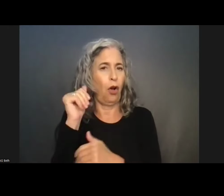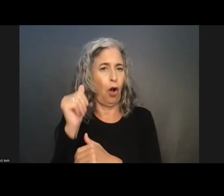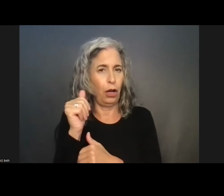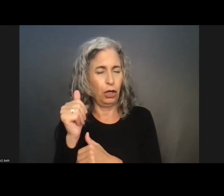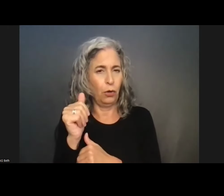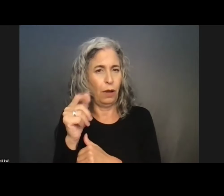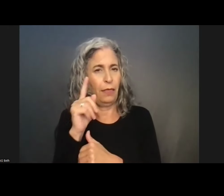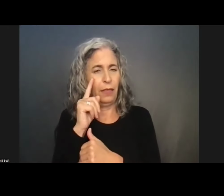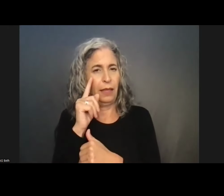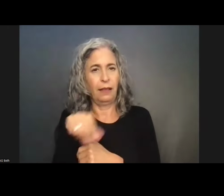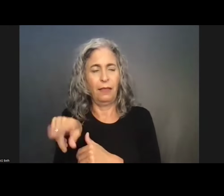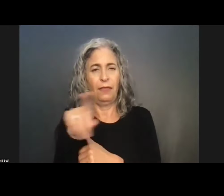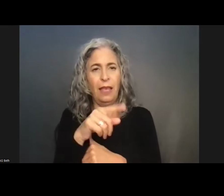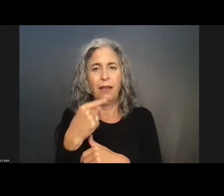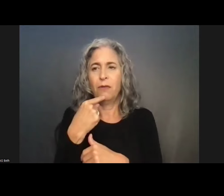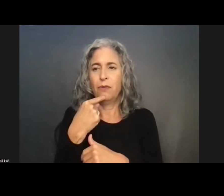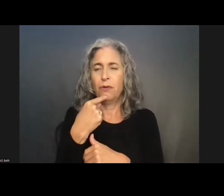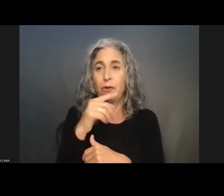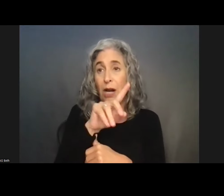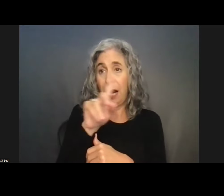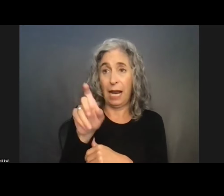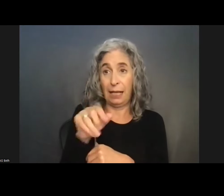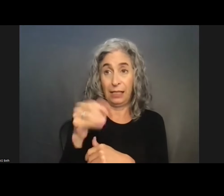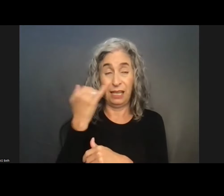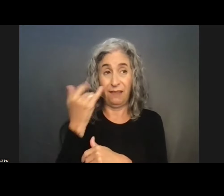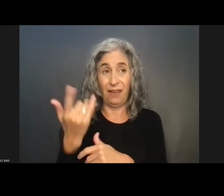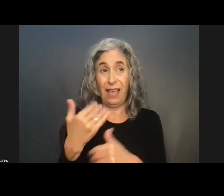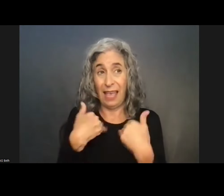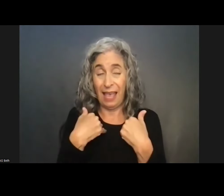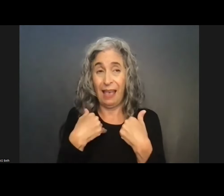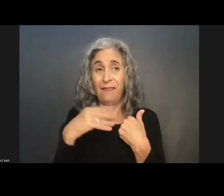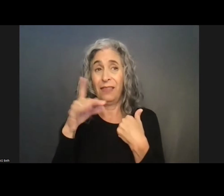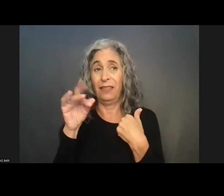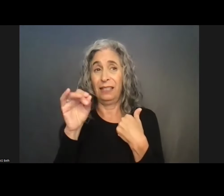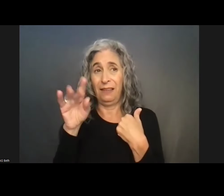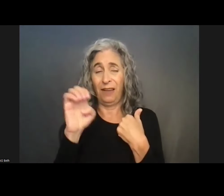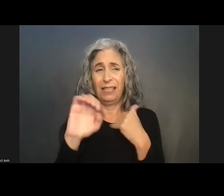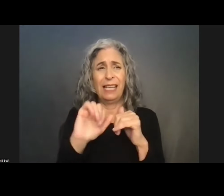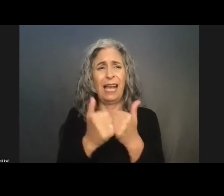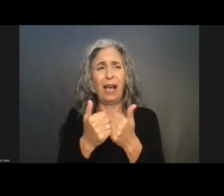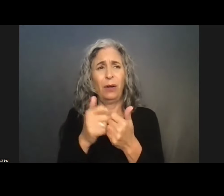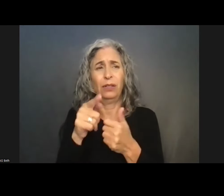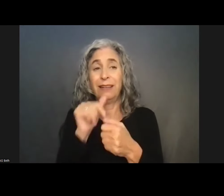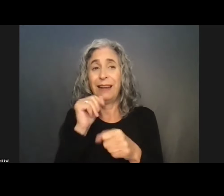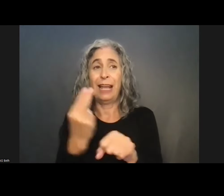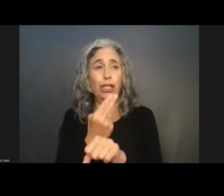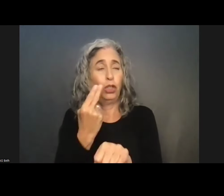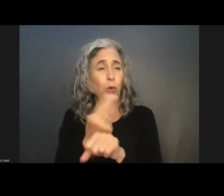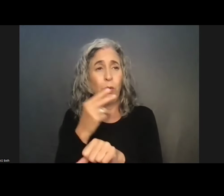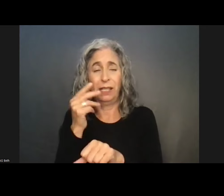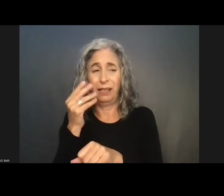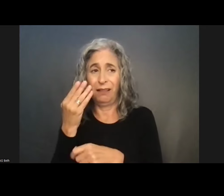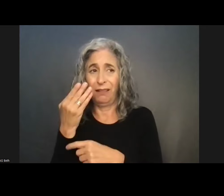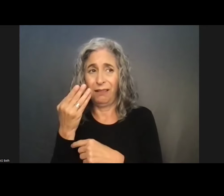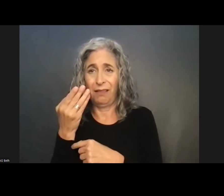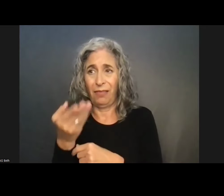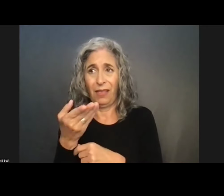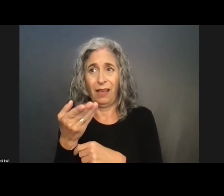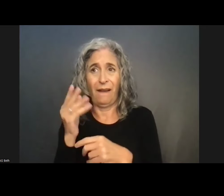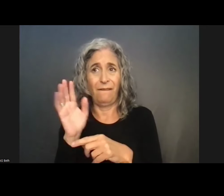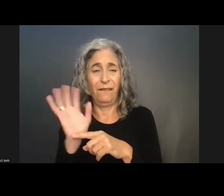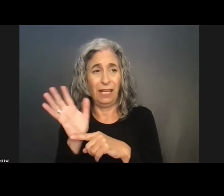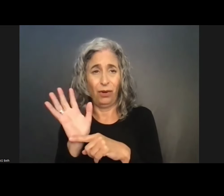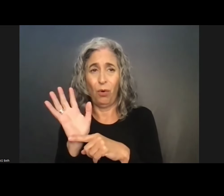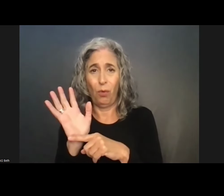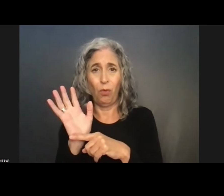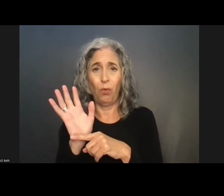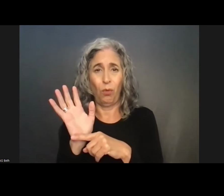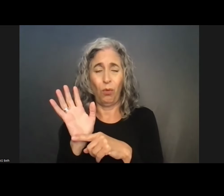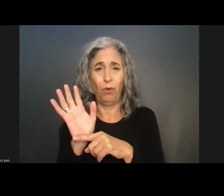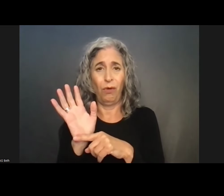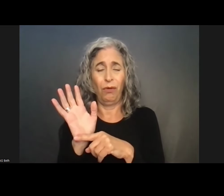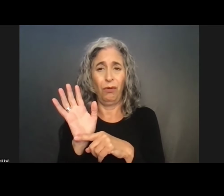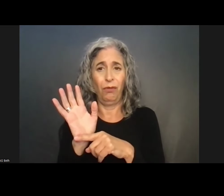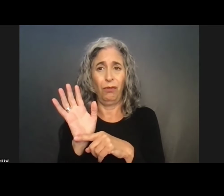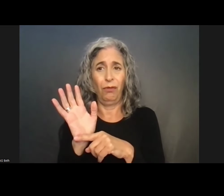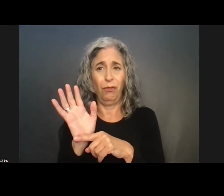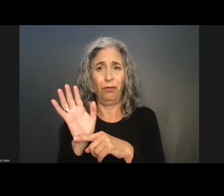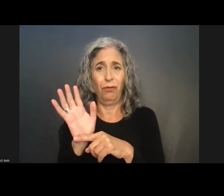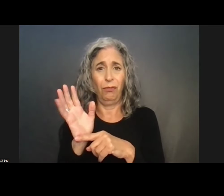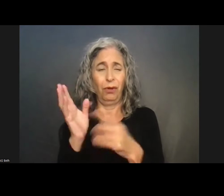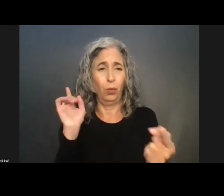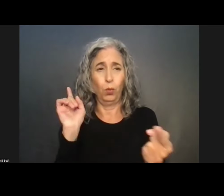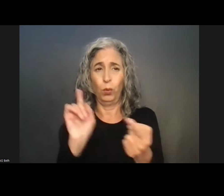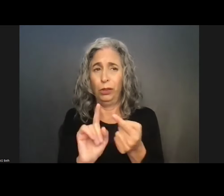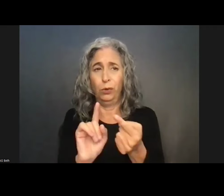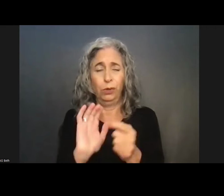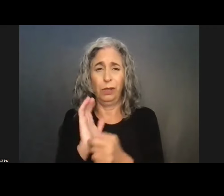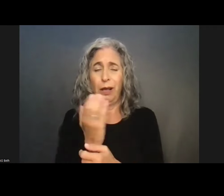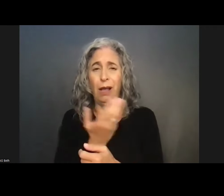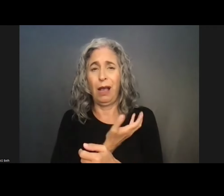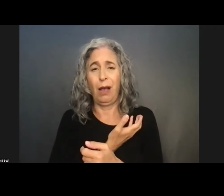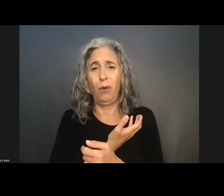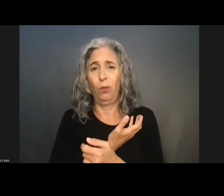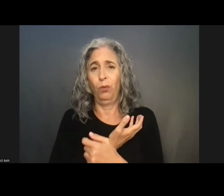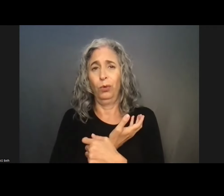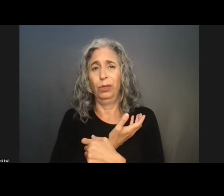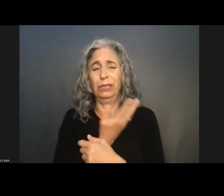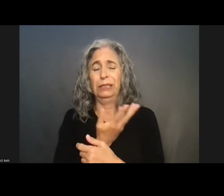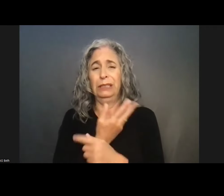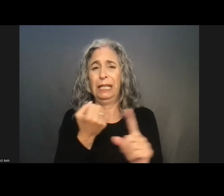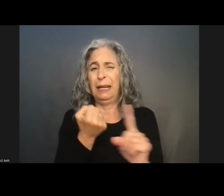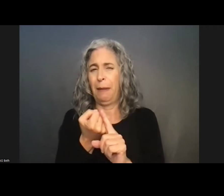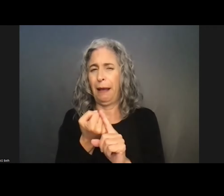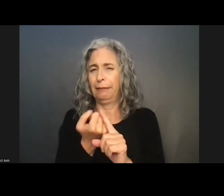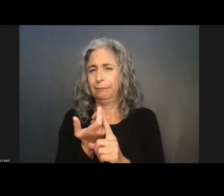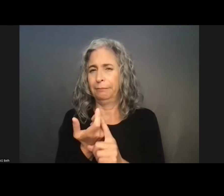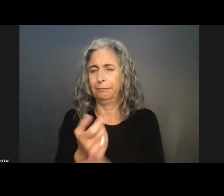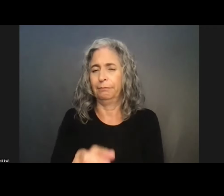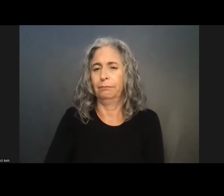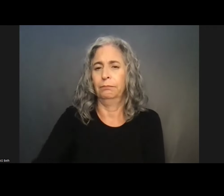they were saying if I already have the device, how does not using video reduce our impact.